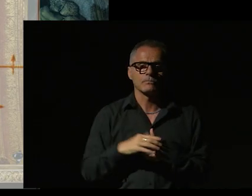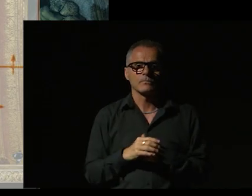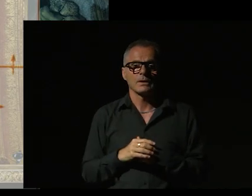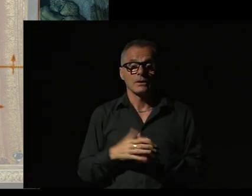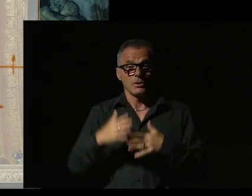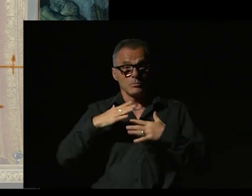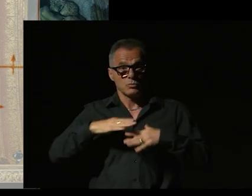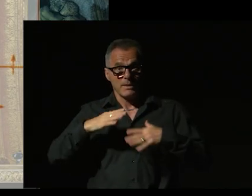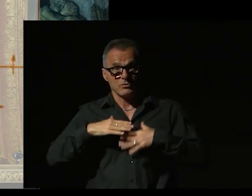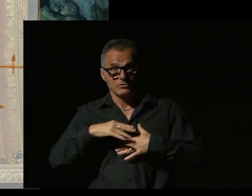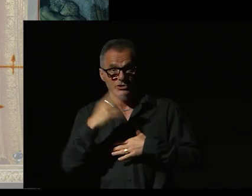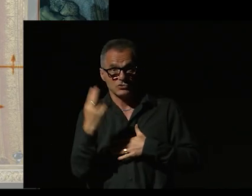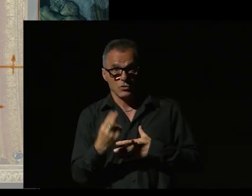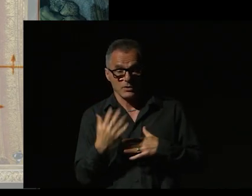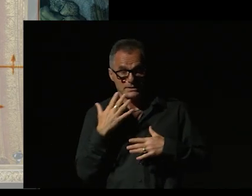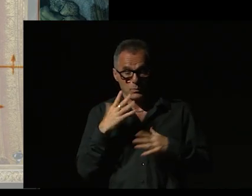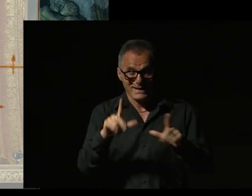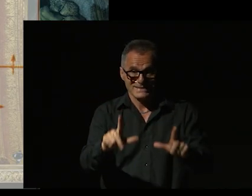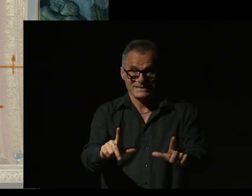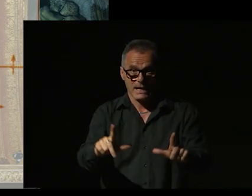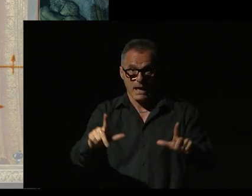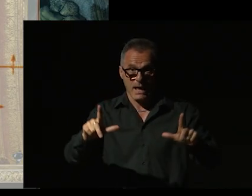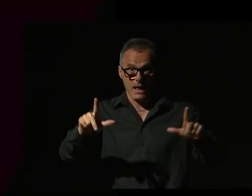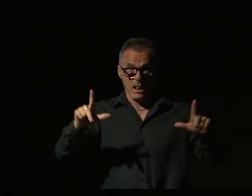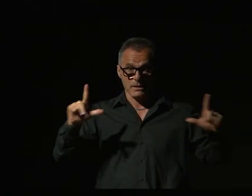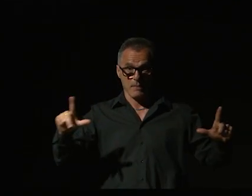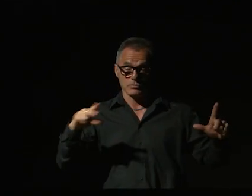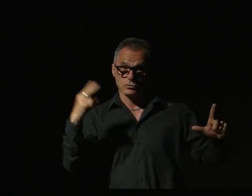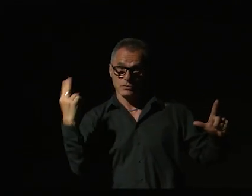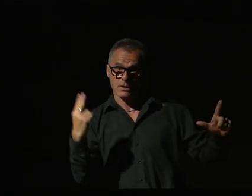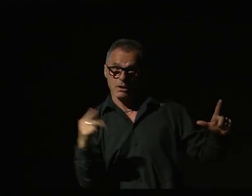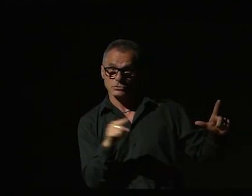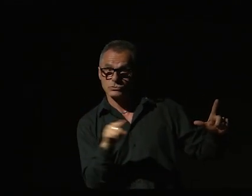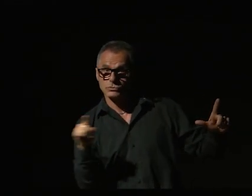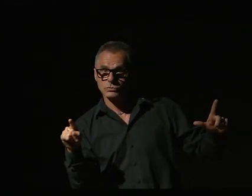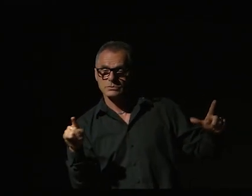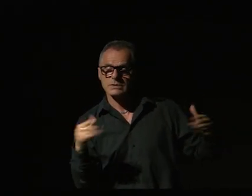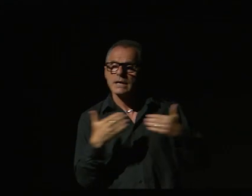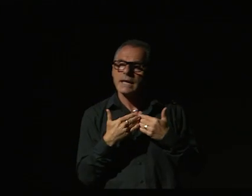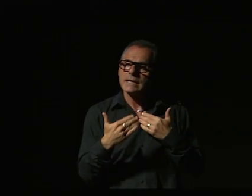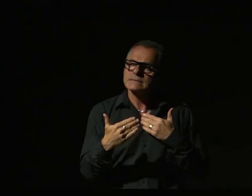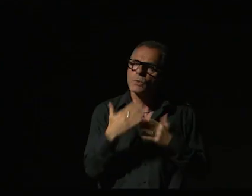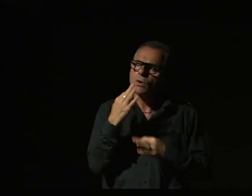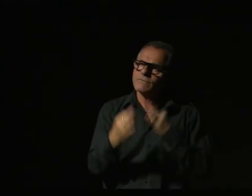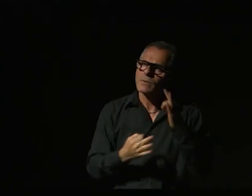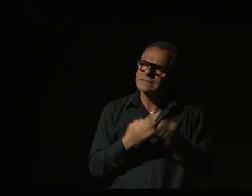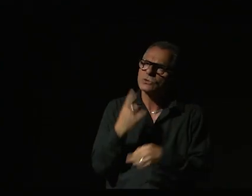once the design is actually scaled up onto a cartoon, this is more a question, or you would think of it as a question,